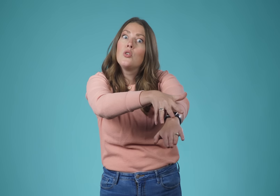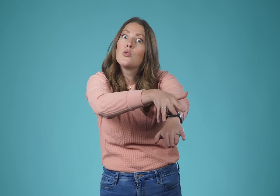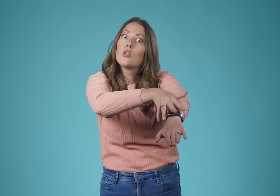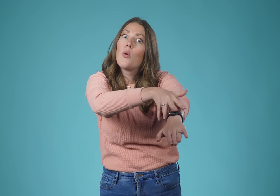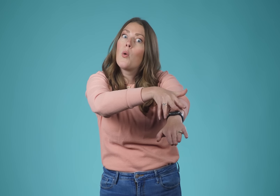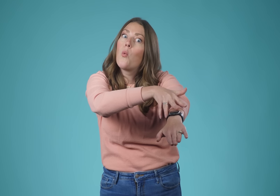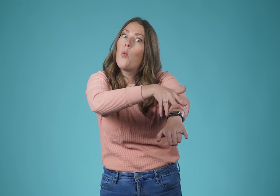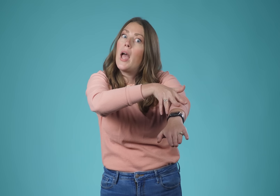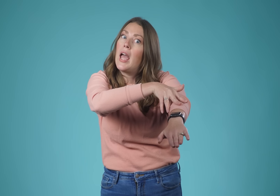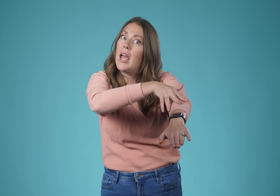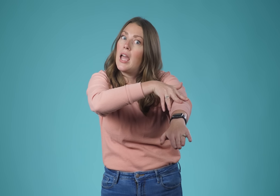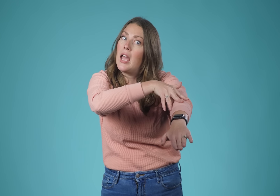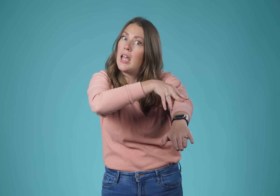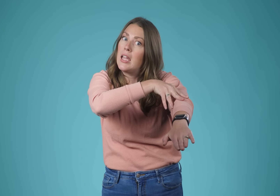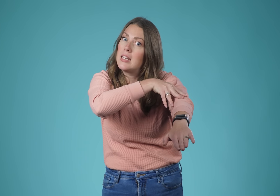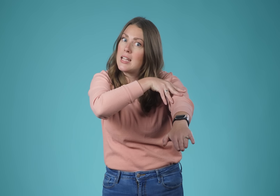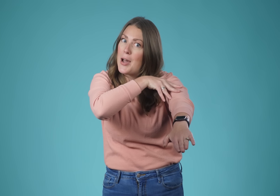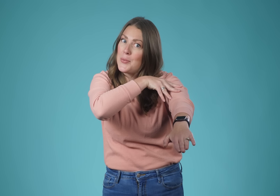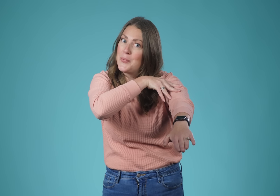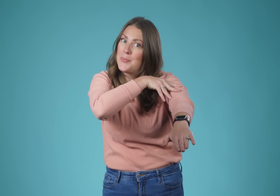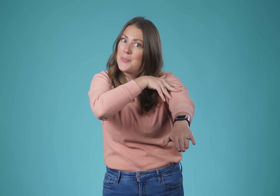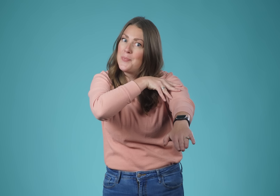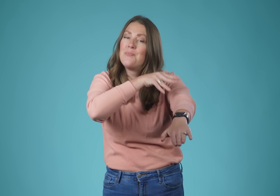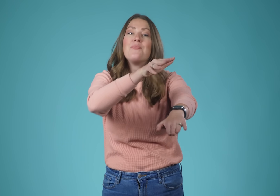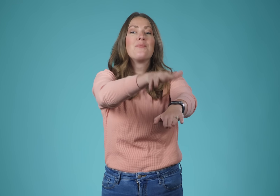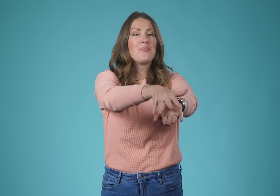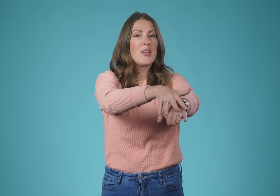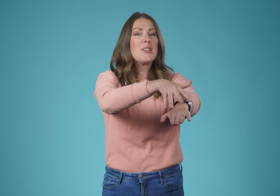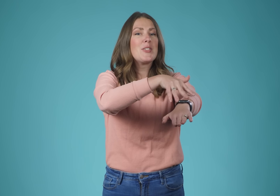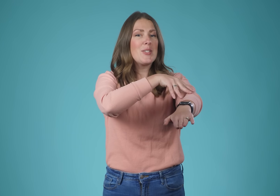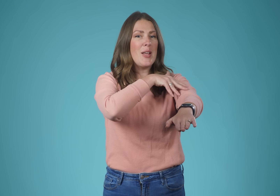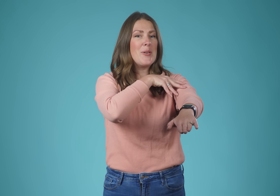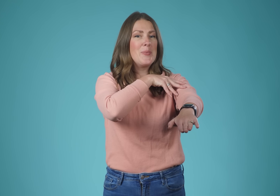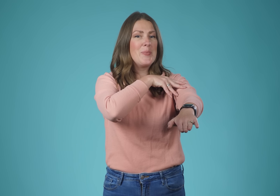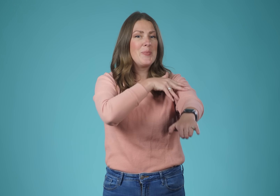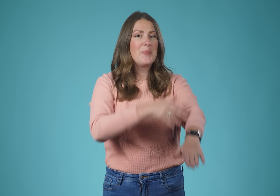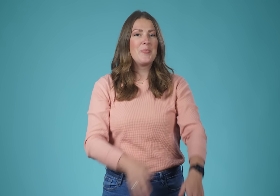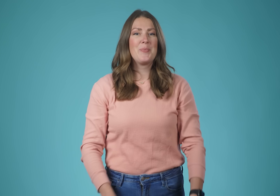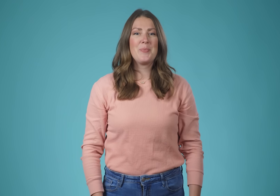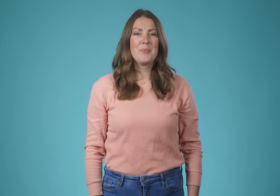you slow it way down Slow